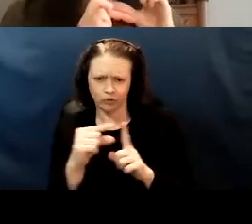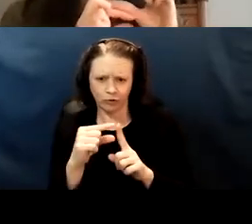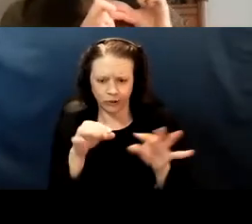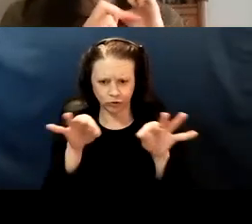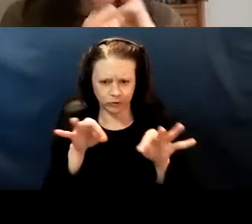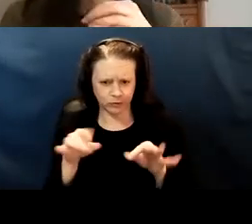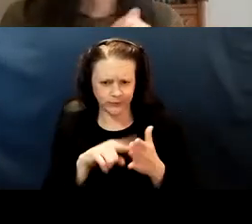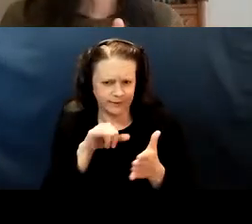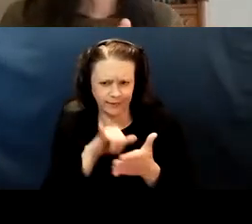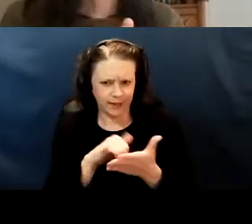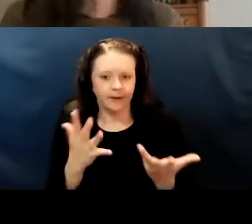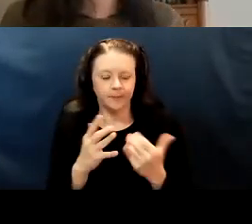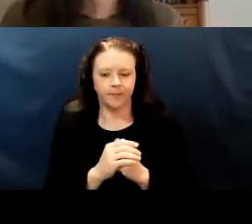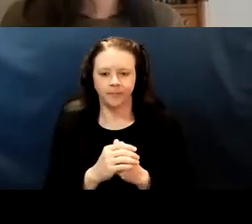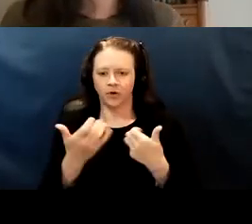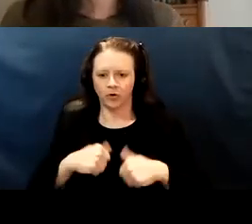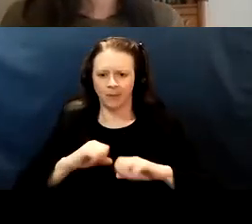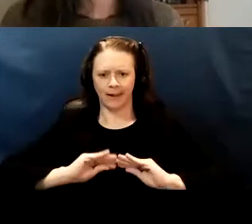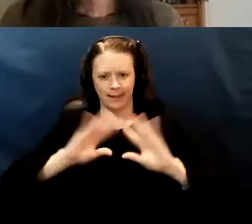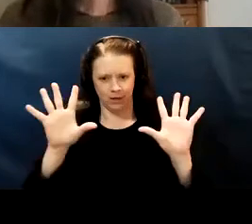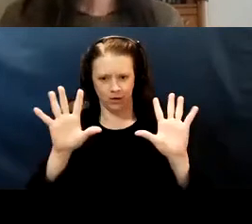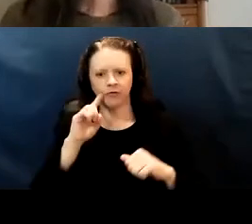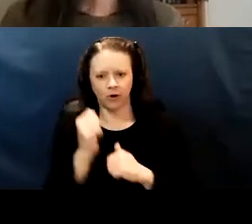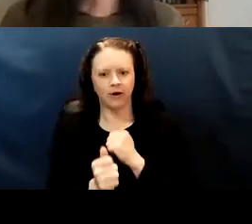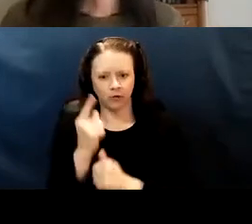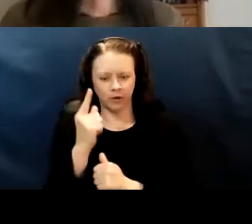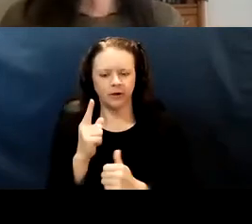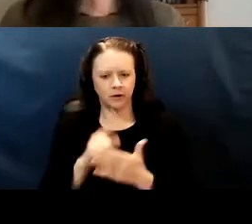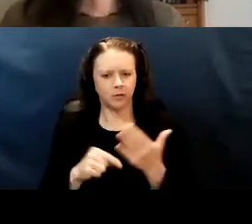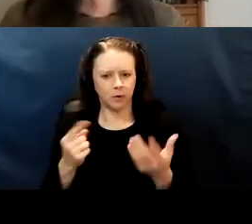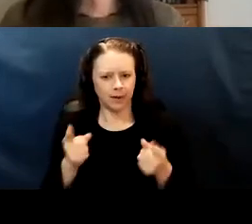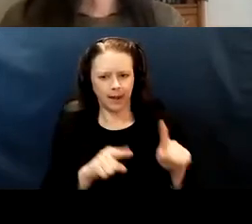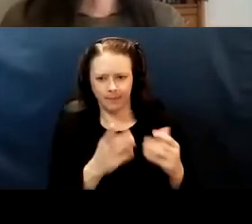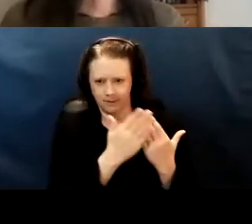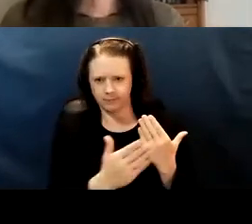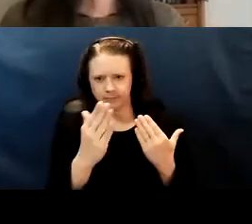what that is. We're trying to make it super clear to people what's going to be happening at the event.